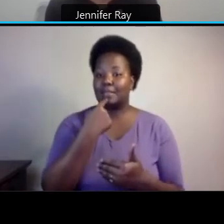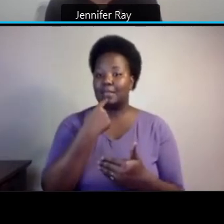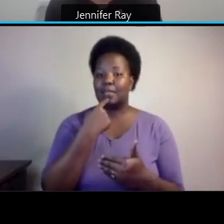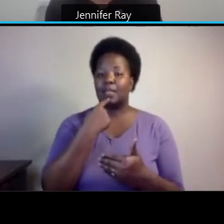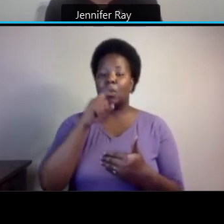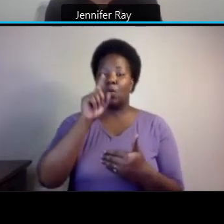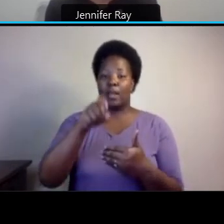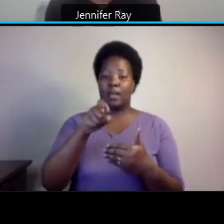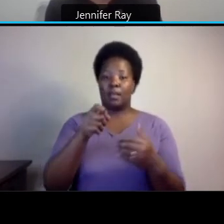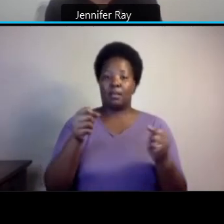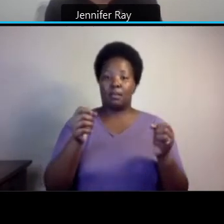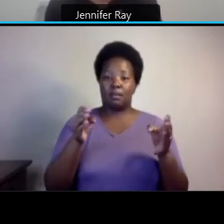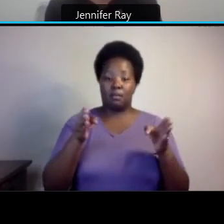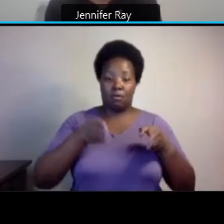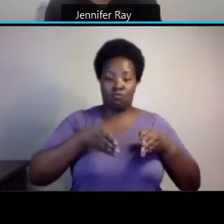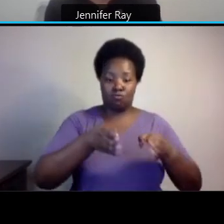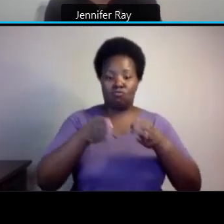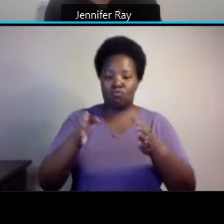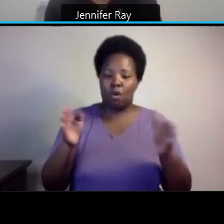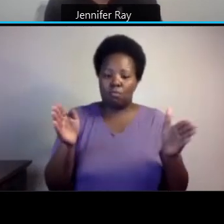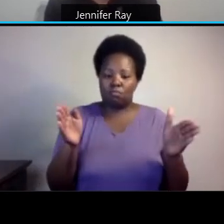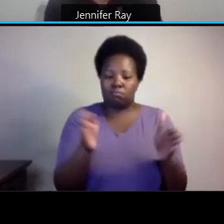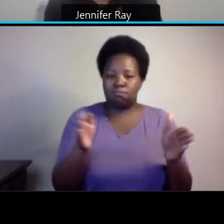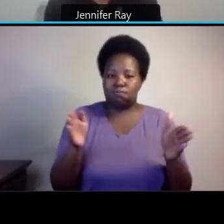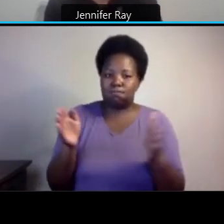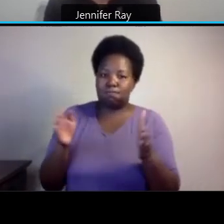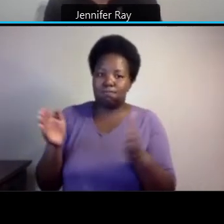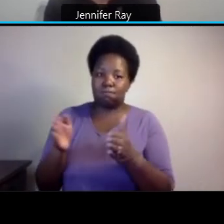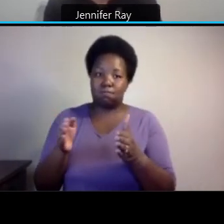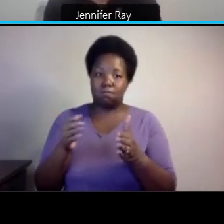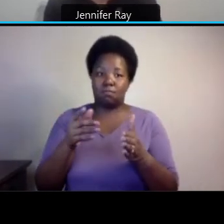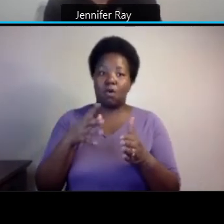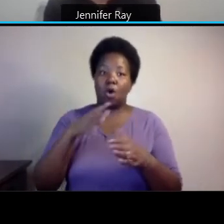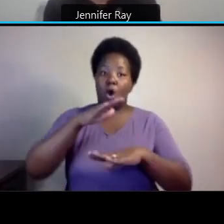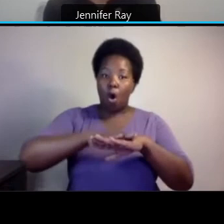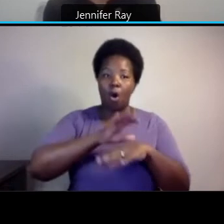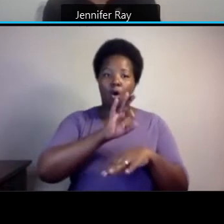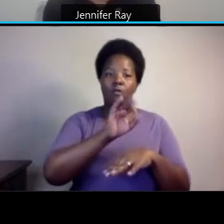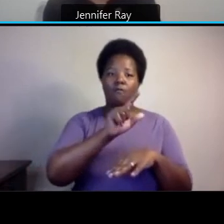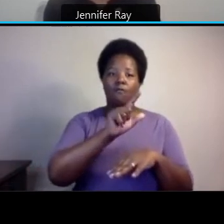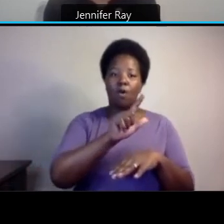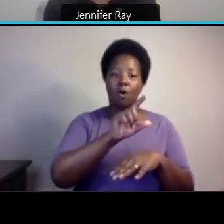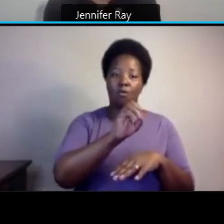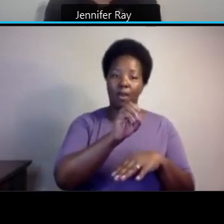traffic on new york and florida avenues i didn't see much change to these streets in the presentation